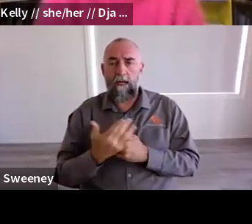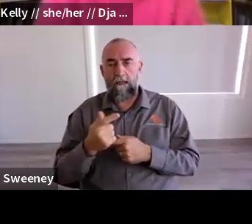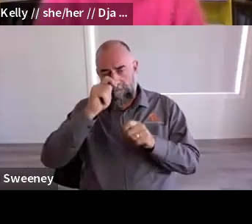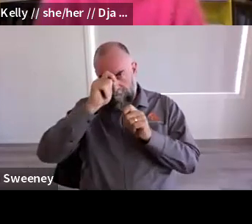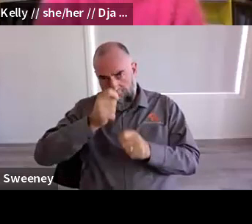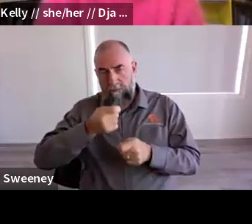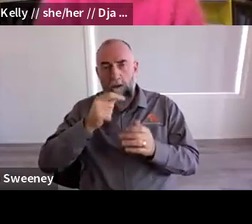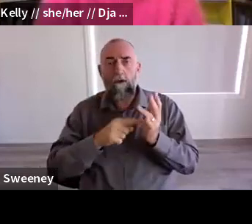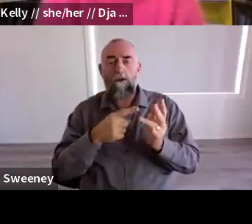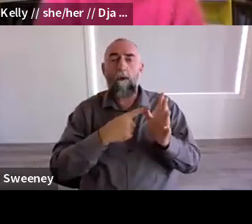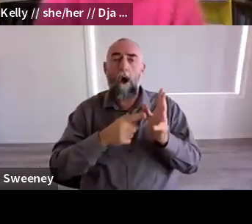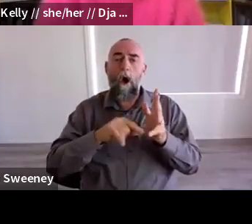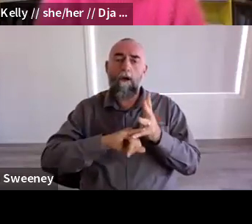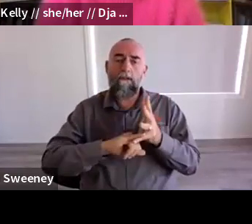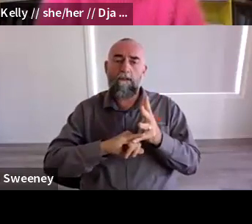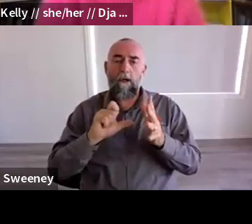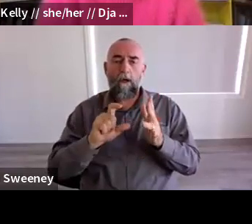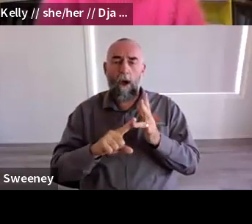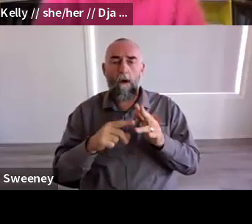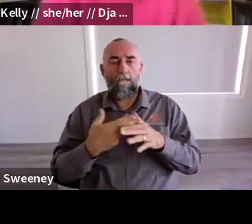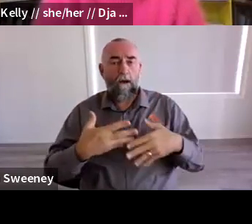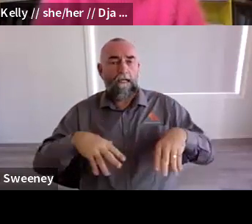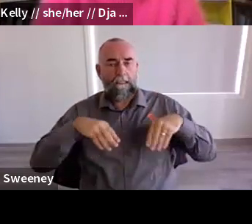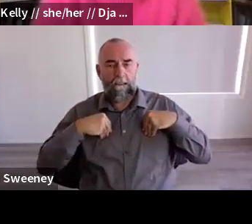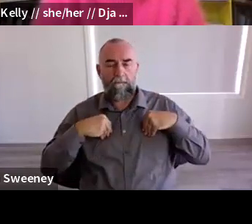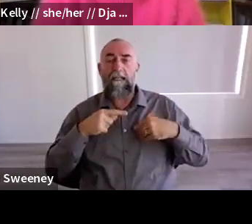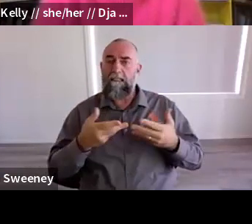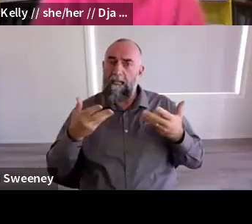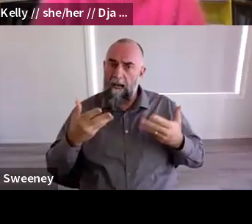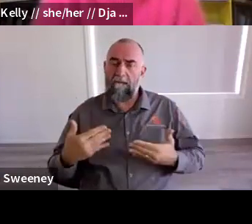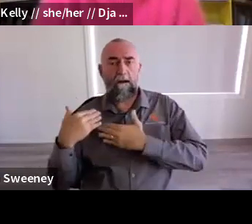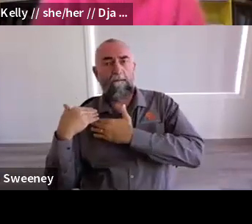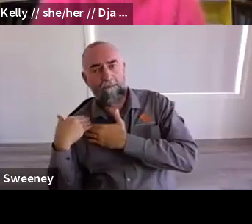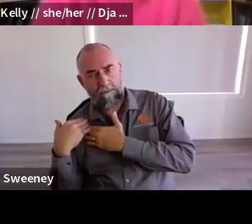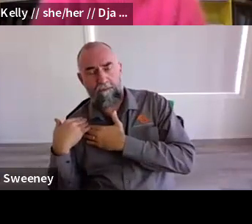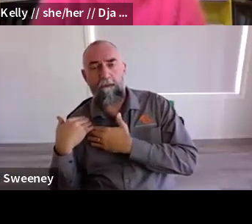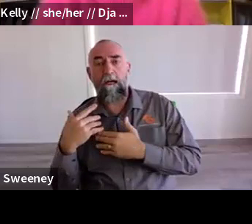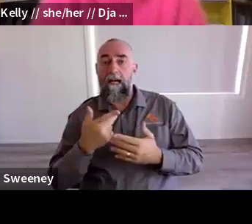KELLI McCLUSKEY: Sure. Thanks, Beatrice, thanks everyone. I think